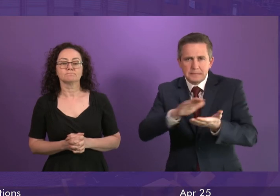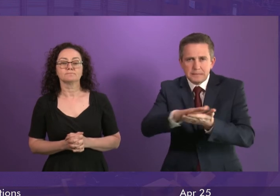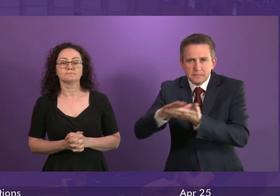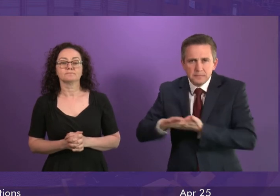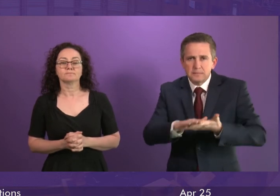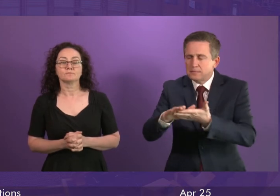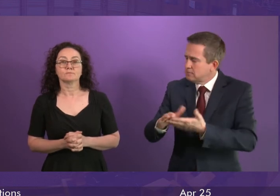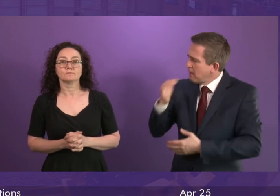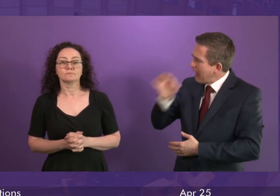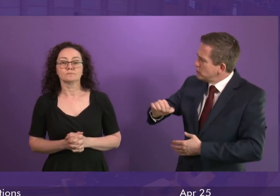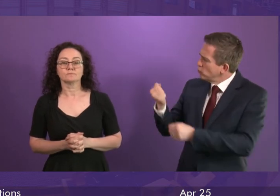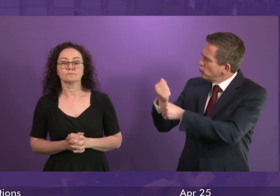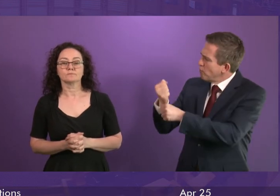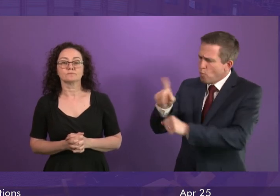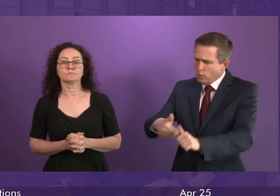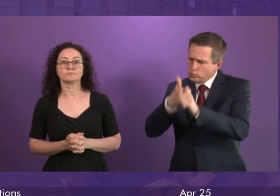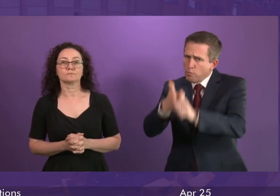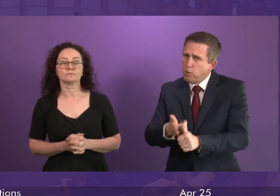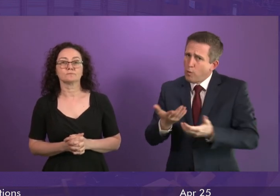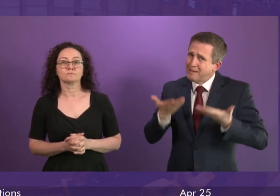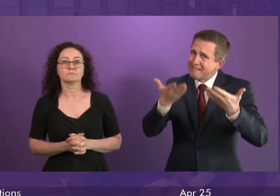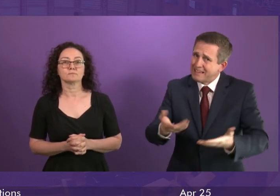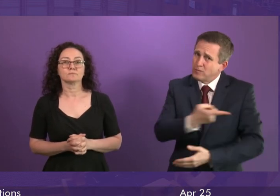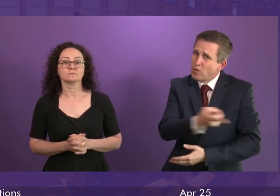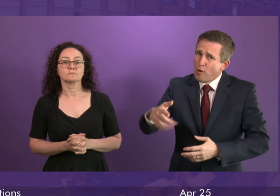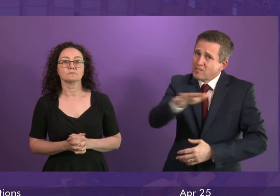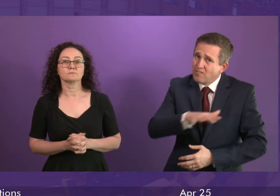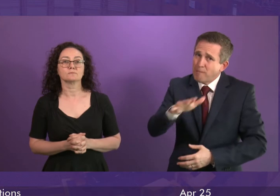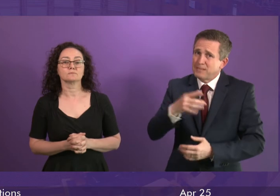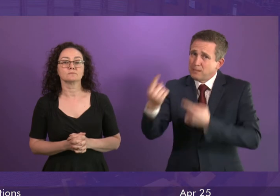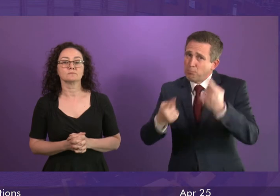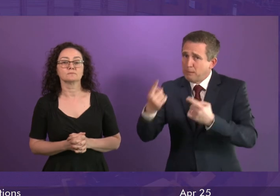Government can offer local people whose livelihoods have been impacted? What will be done to establish